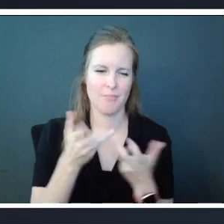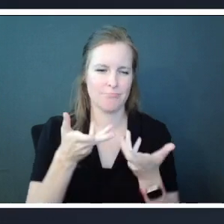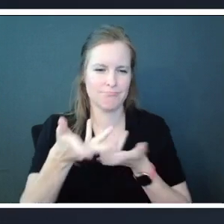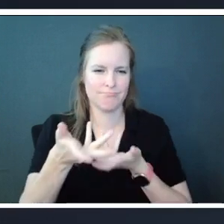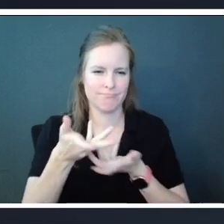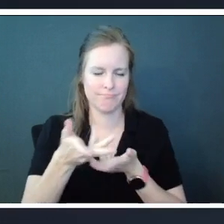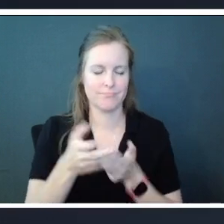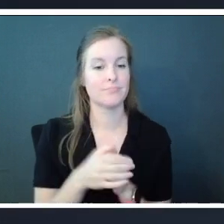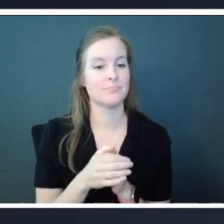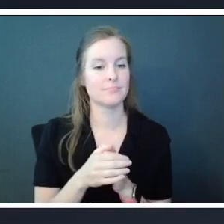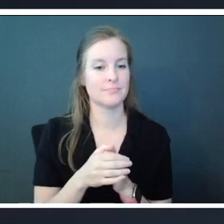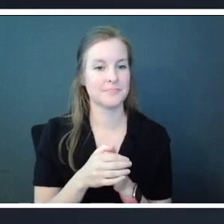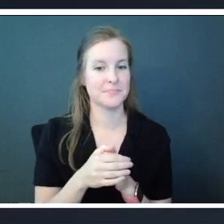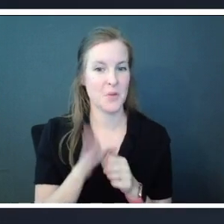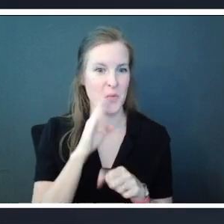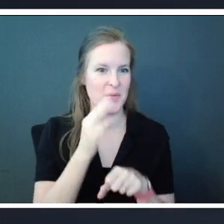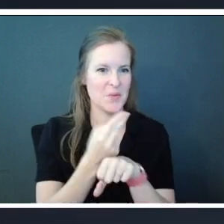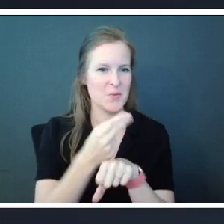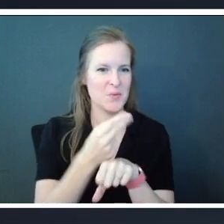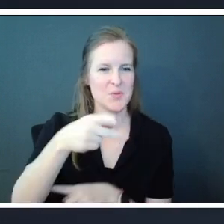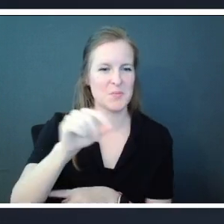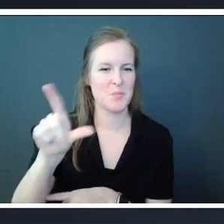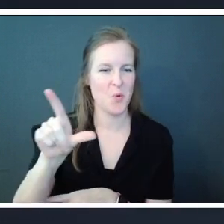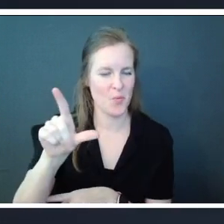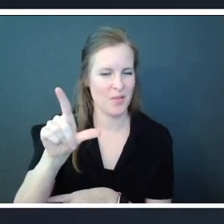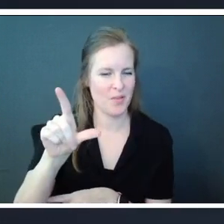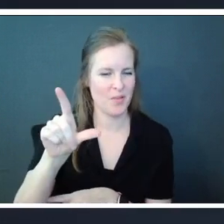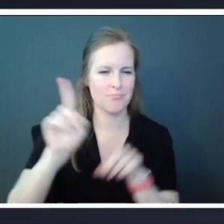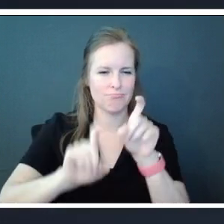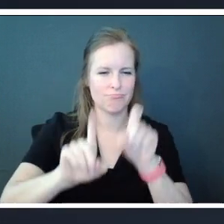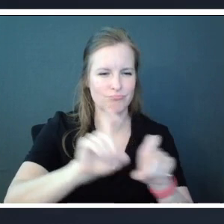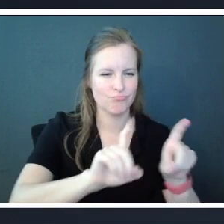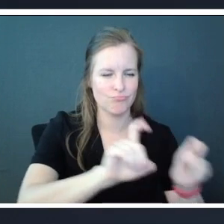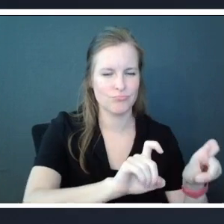which I'll show you an example of in a minute, and then we also have our reactions emojis so